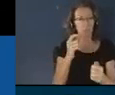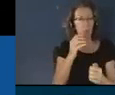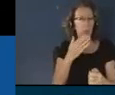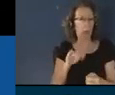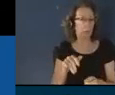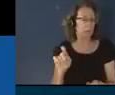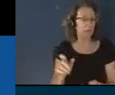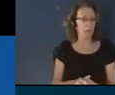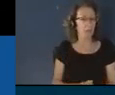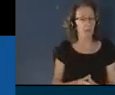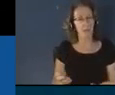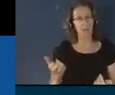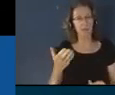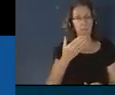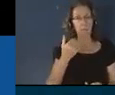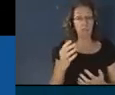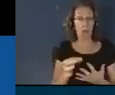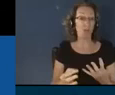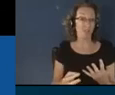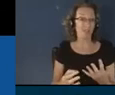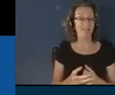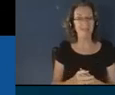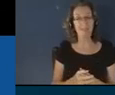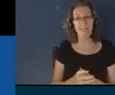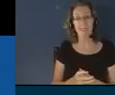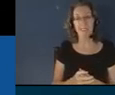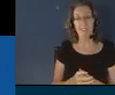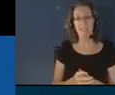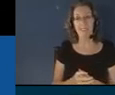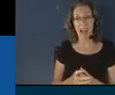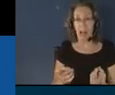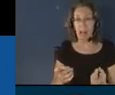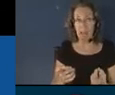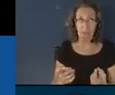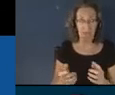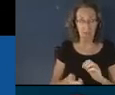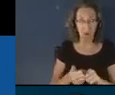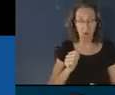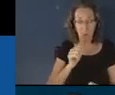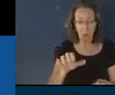that that's probably the best option this is the one that probably people won't be doing but anyway I just want to put it out there.